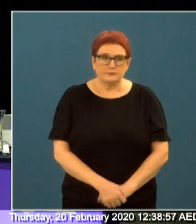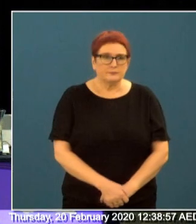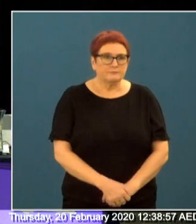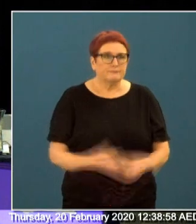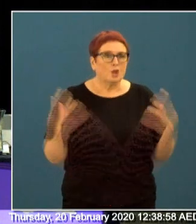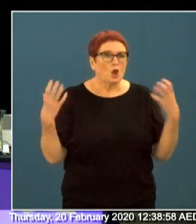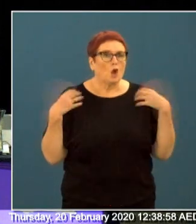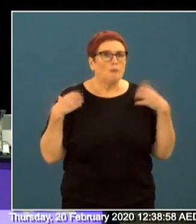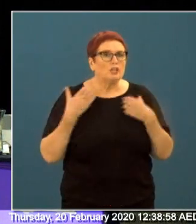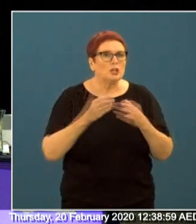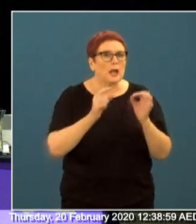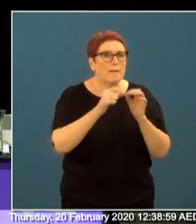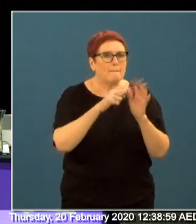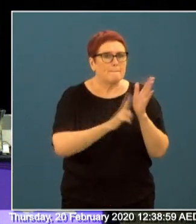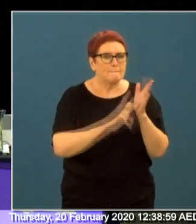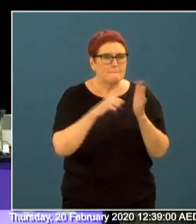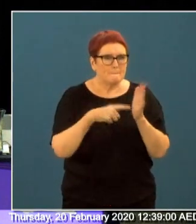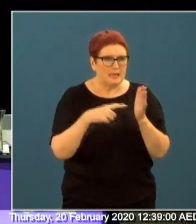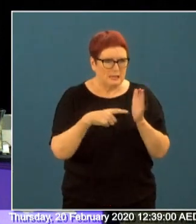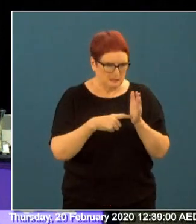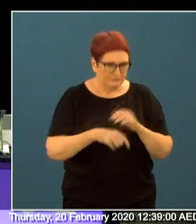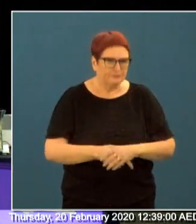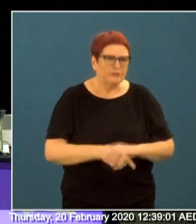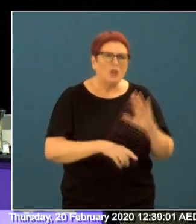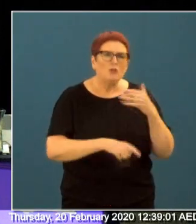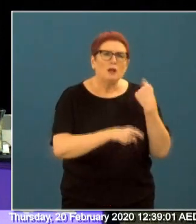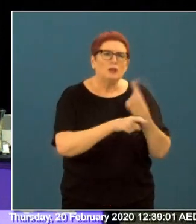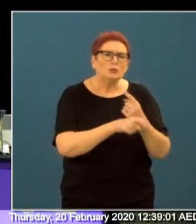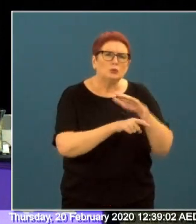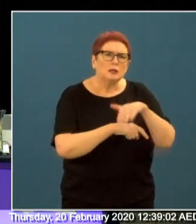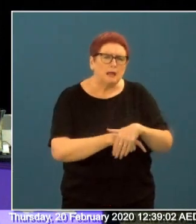You've talked about lack of access